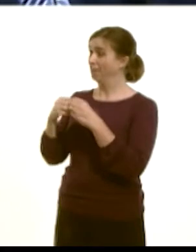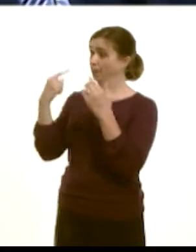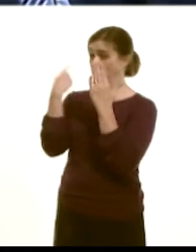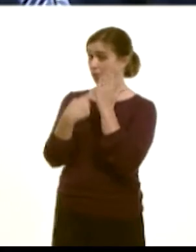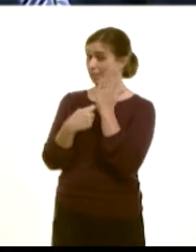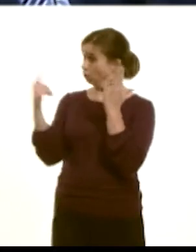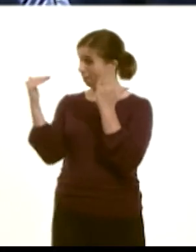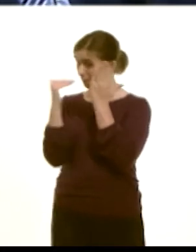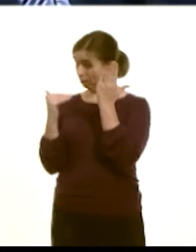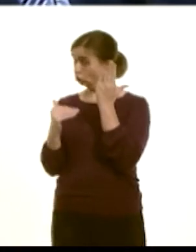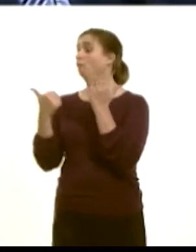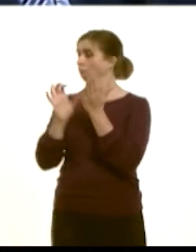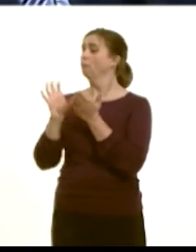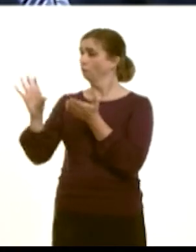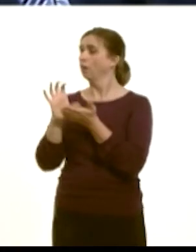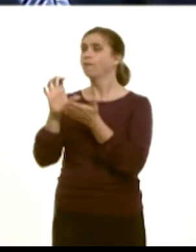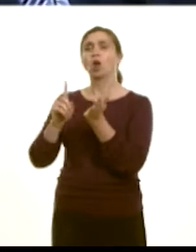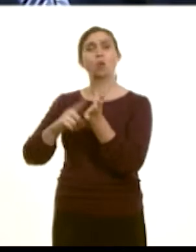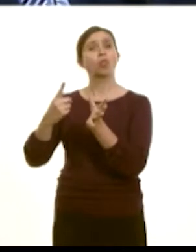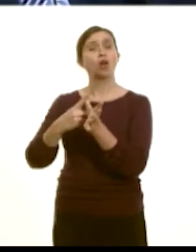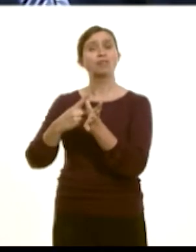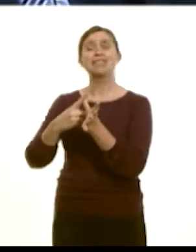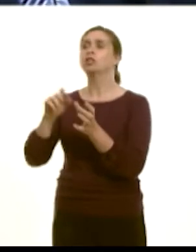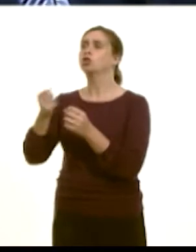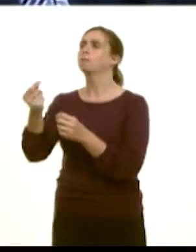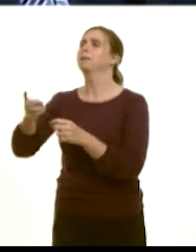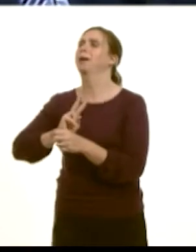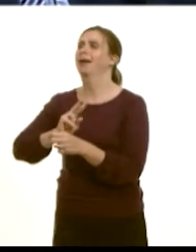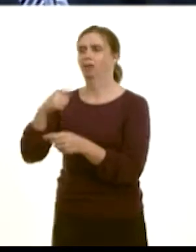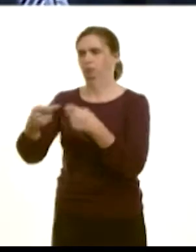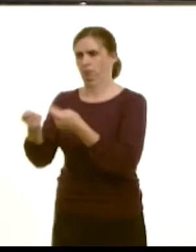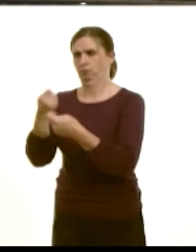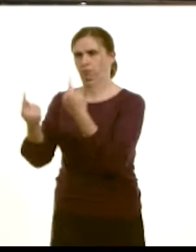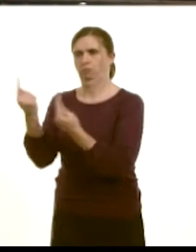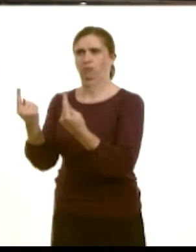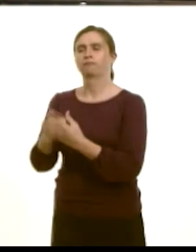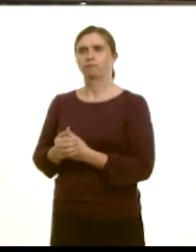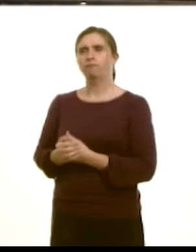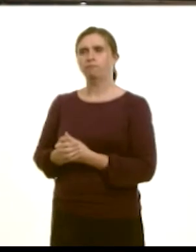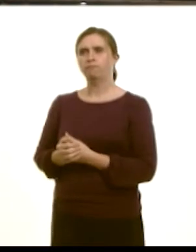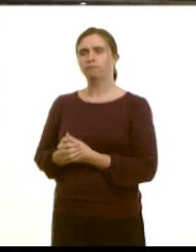fraudulently, it is for local authorities to recover the money.